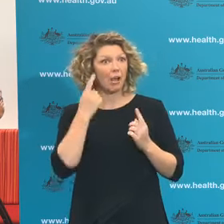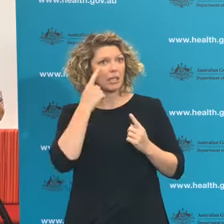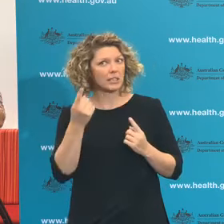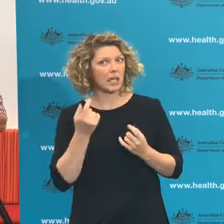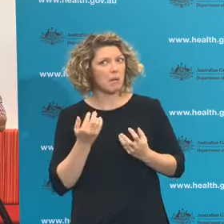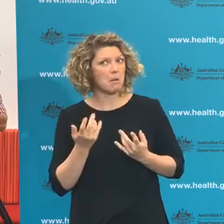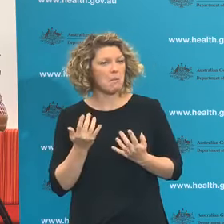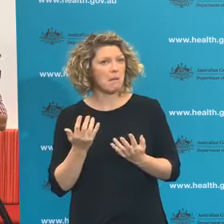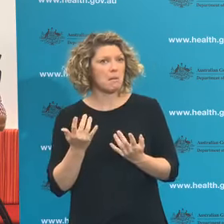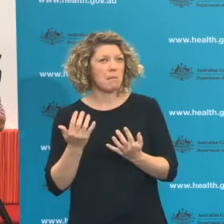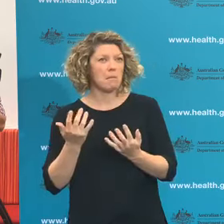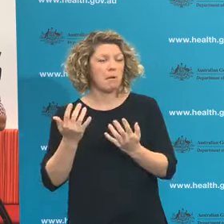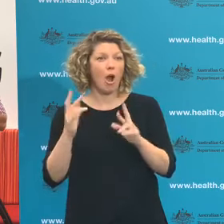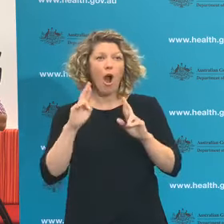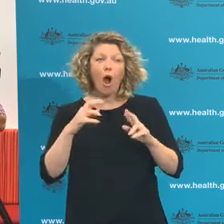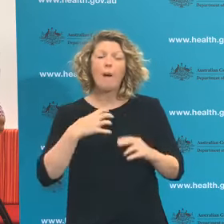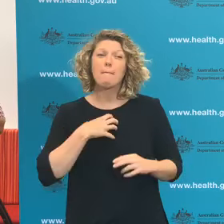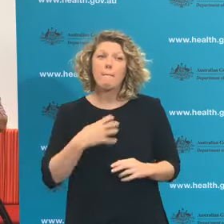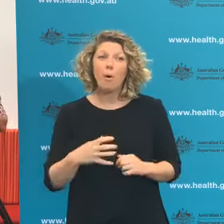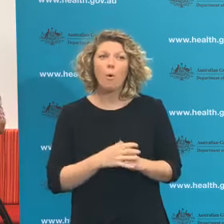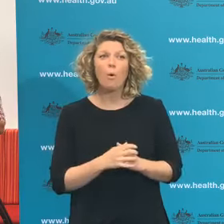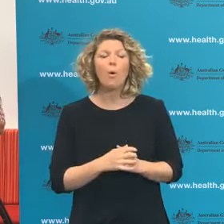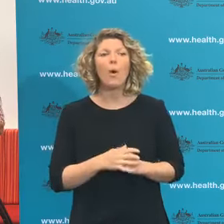hoping that we'll get even higher. Minister Hunt's going to make some